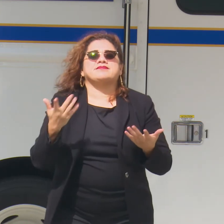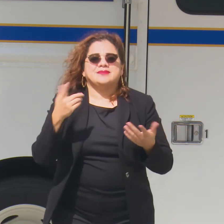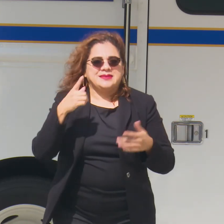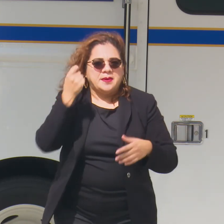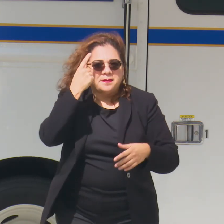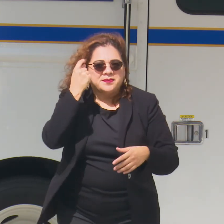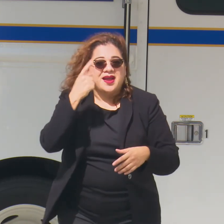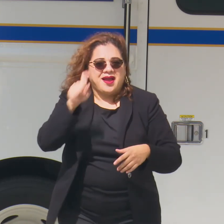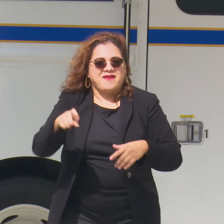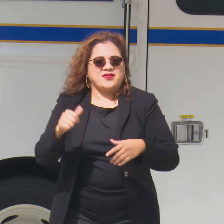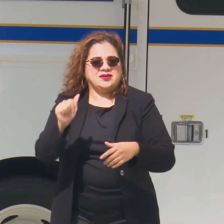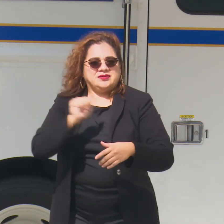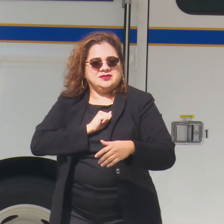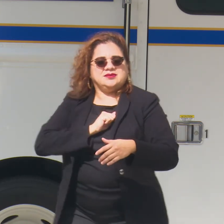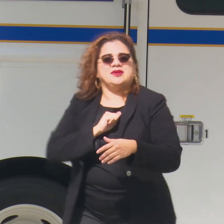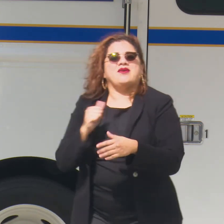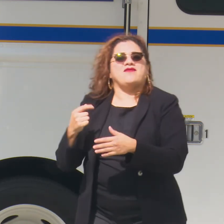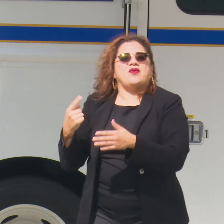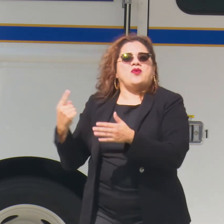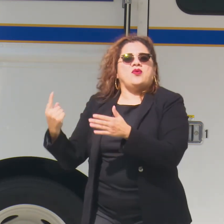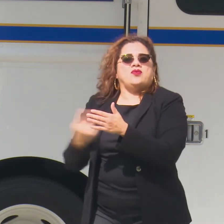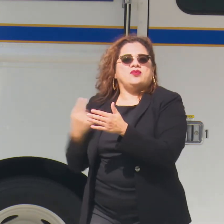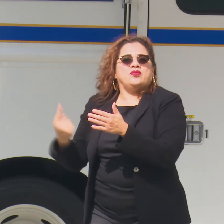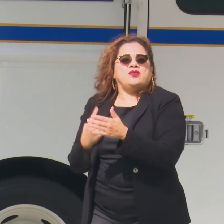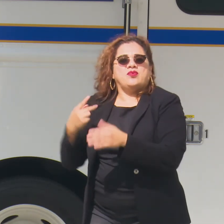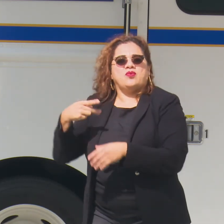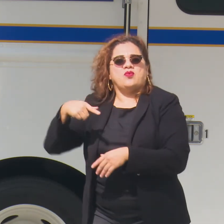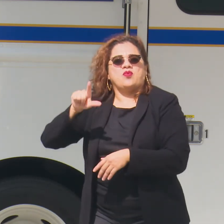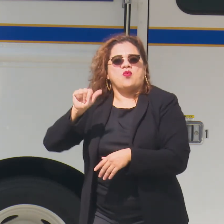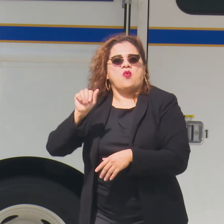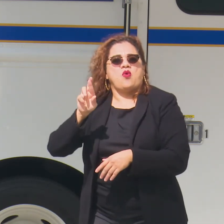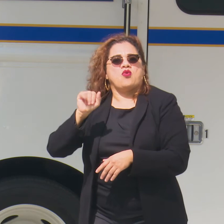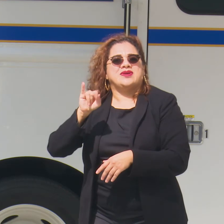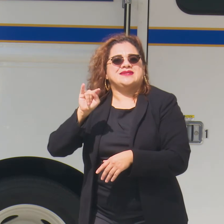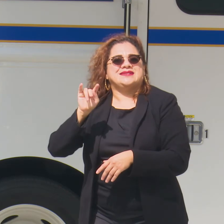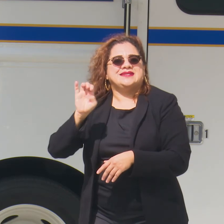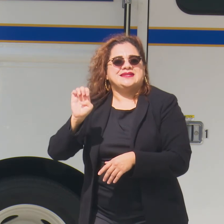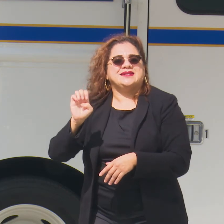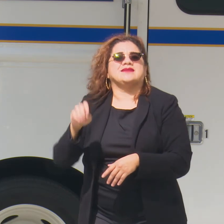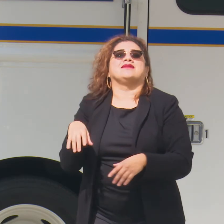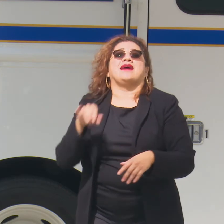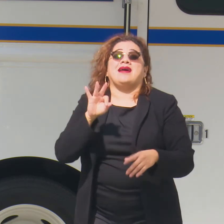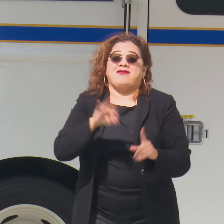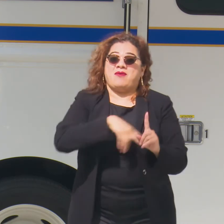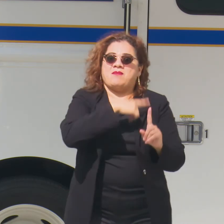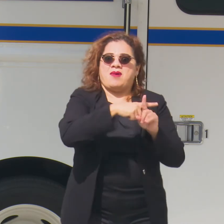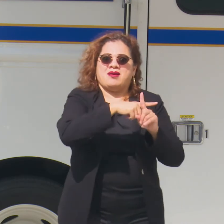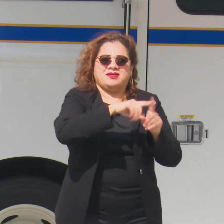There's a lot at stake and it's this, you know a lot at stake in terms of your lives but also